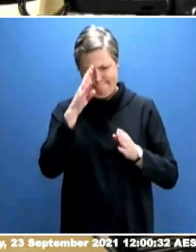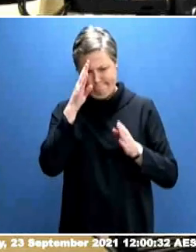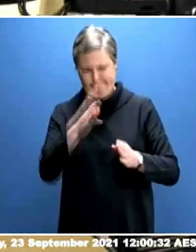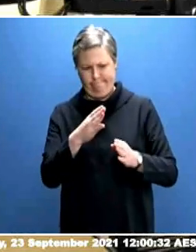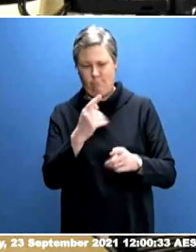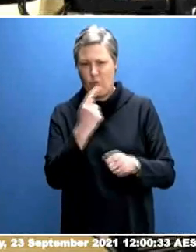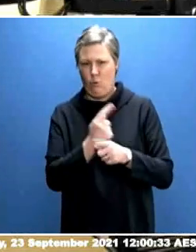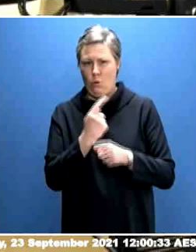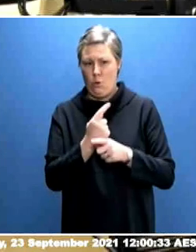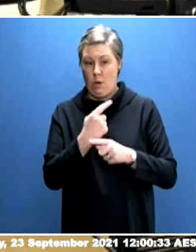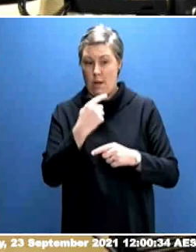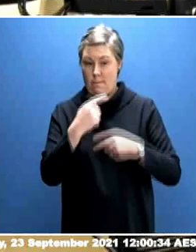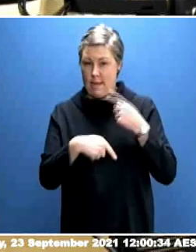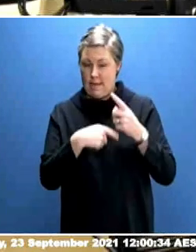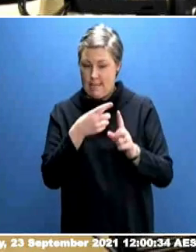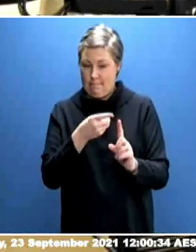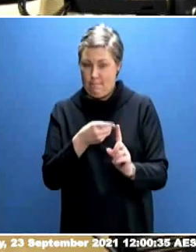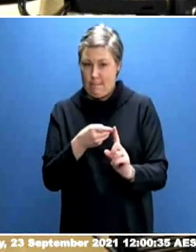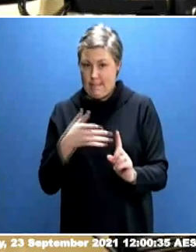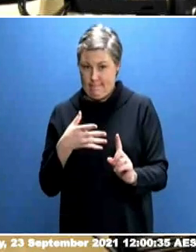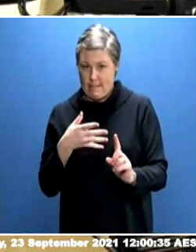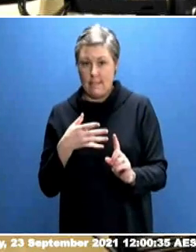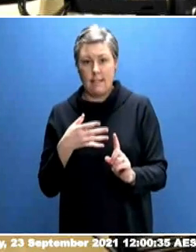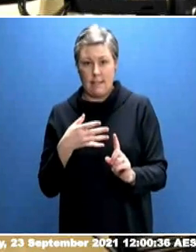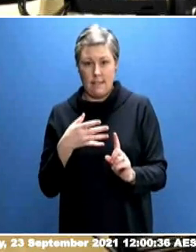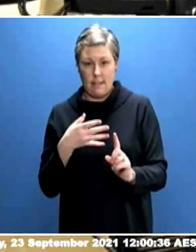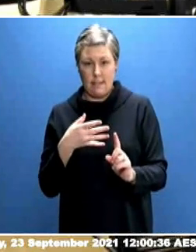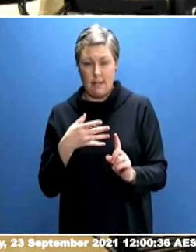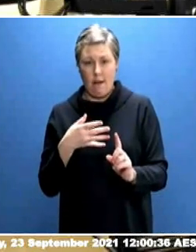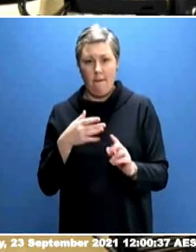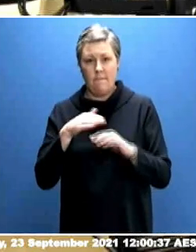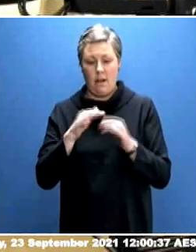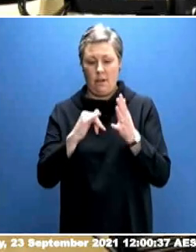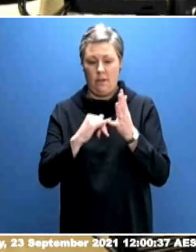and for you to tell us about is with respect to Secure Care